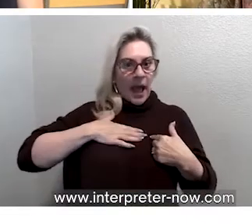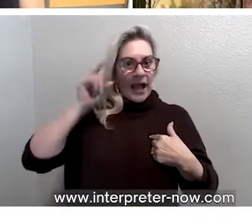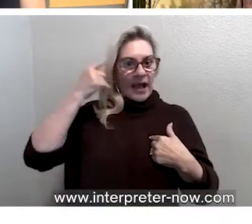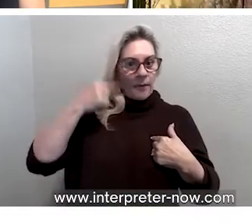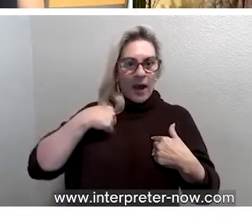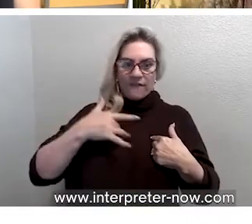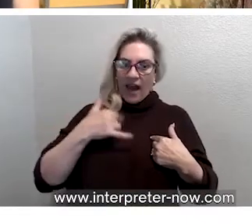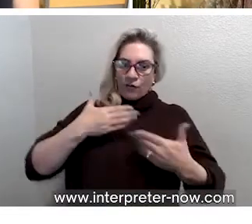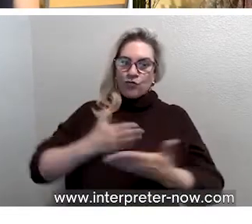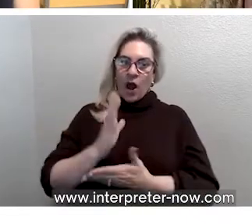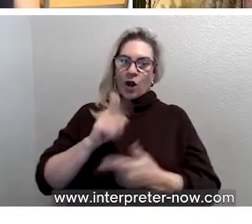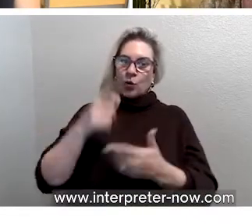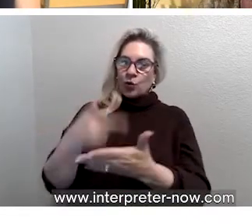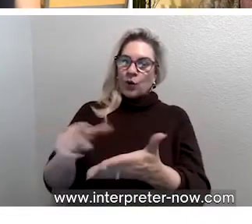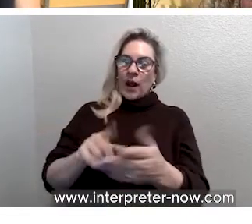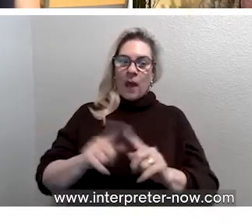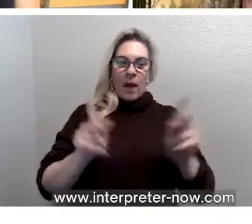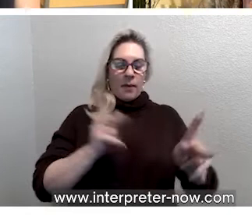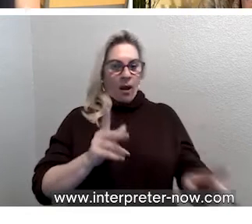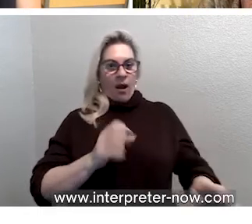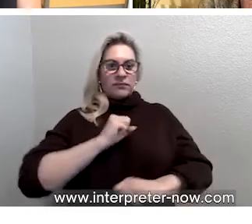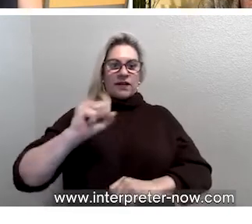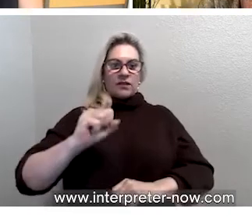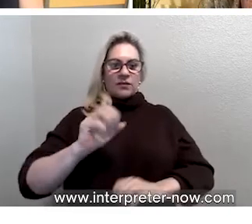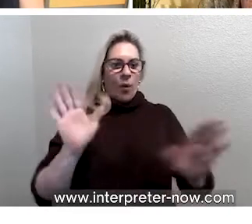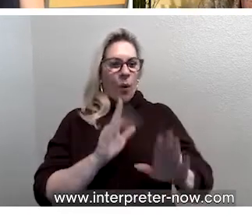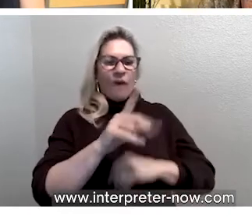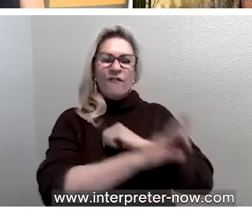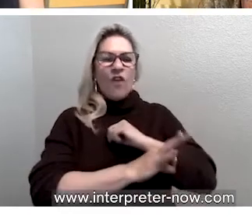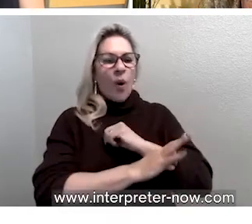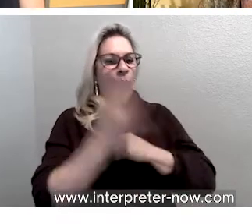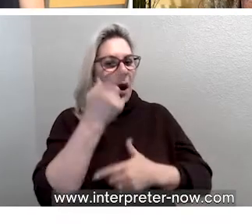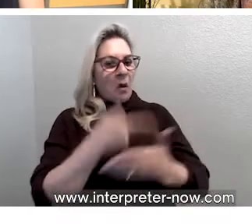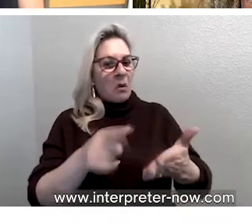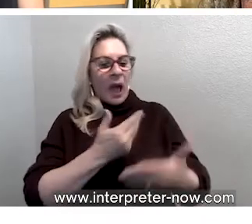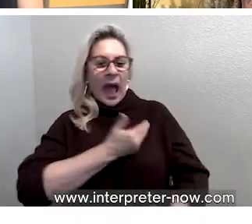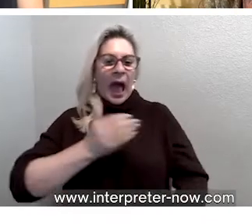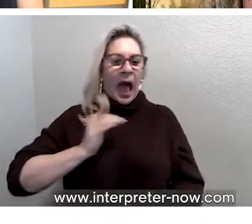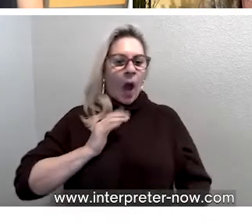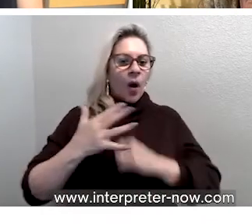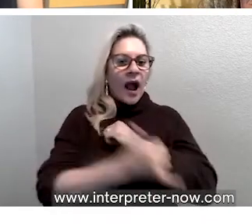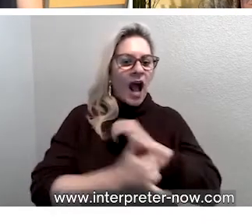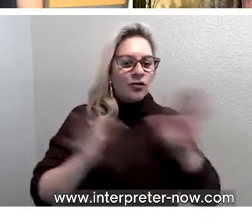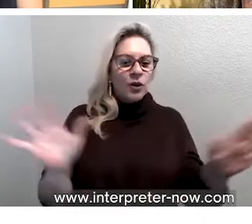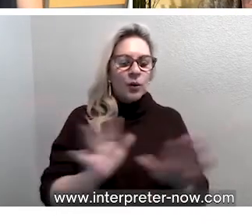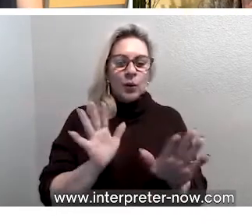critique my own government, folks get very defensive of like, "Oh, this foreigner is critiquing our country." And like, "Whoa, whoa, whoa.